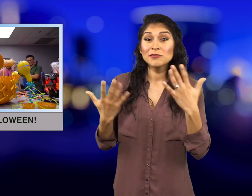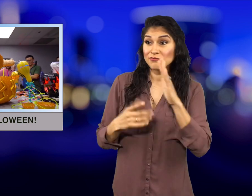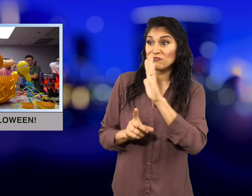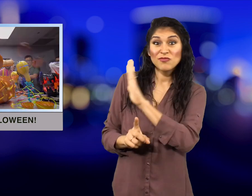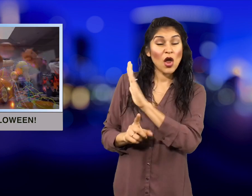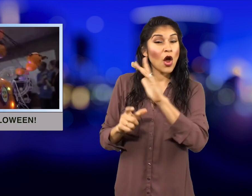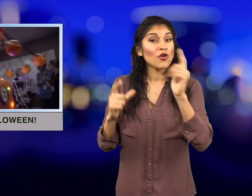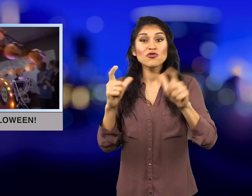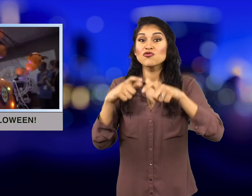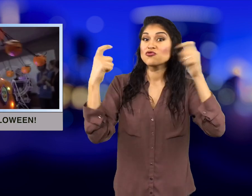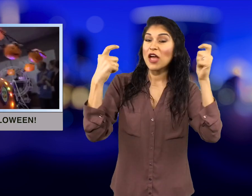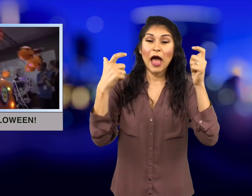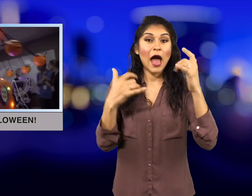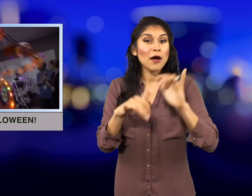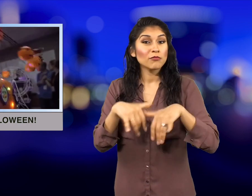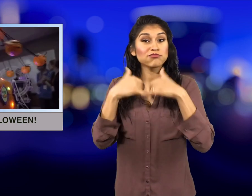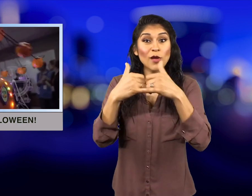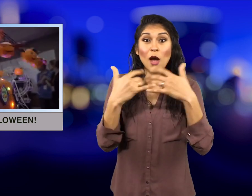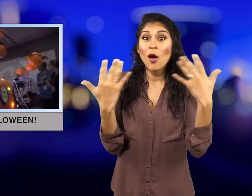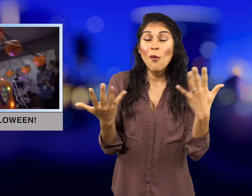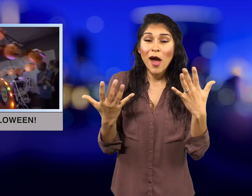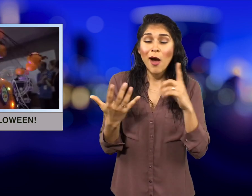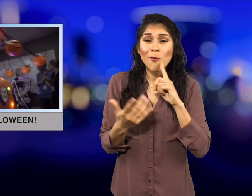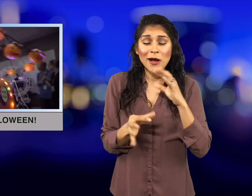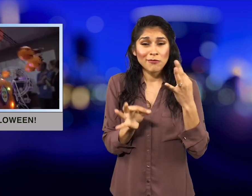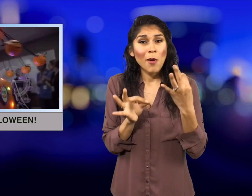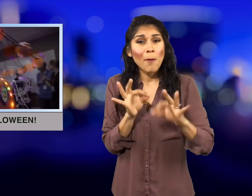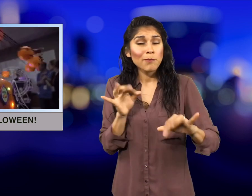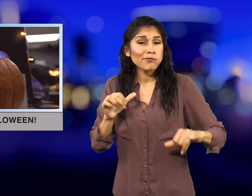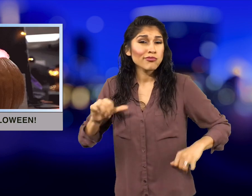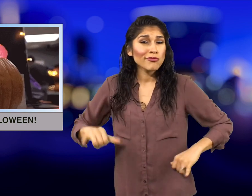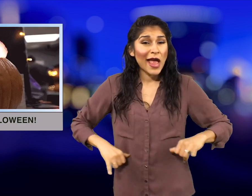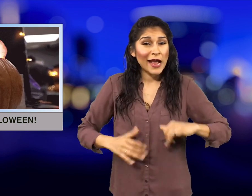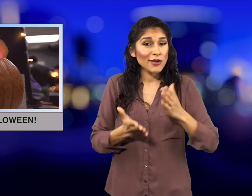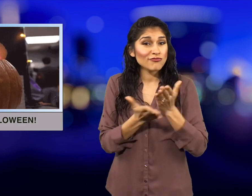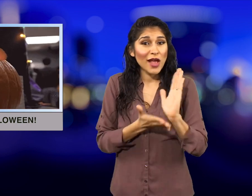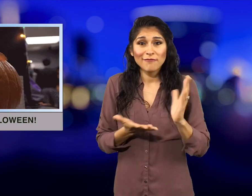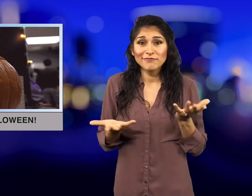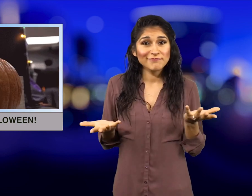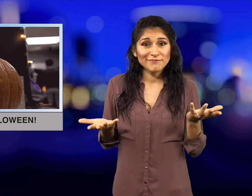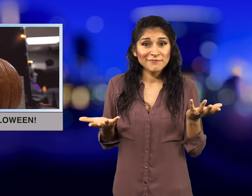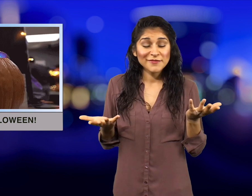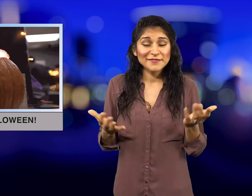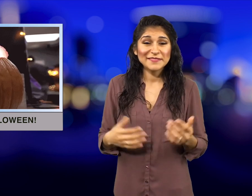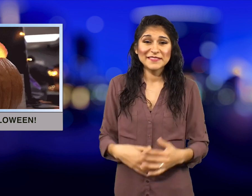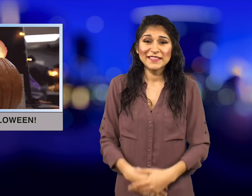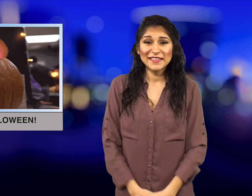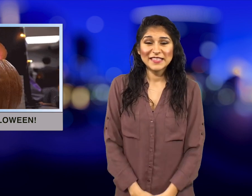And the grand prize for the winner? Good old-fashioned bragging rights.